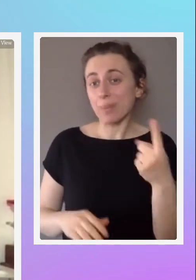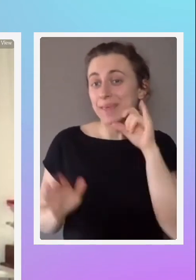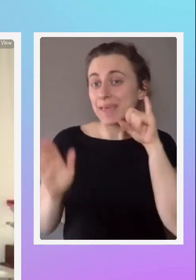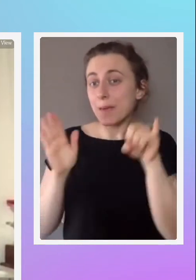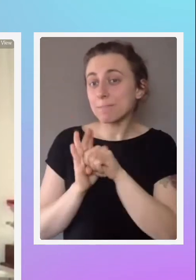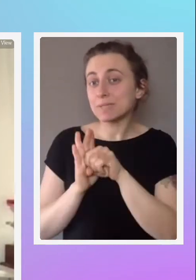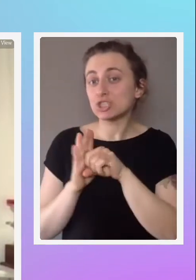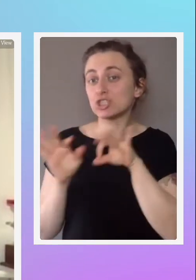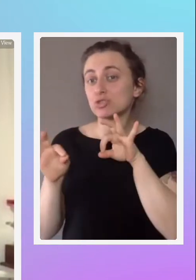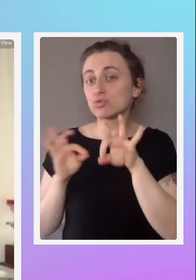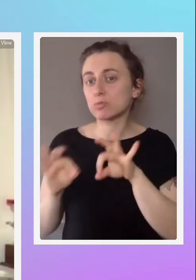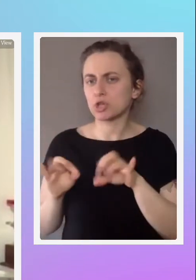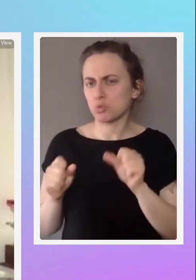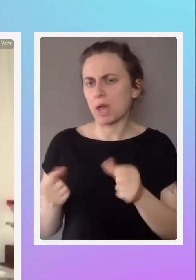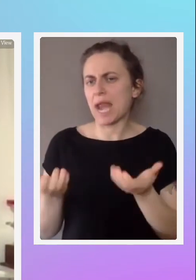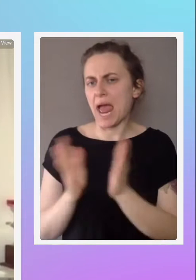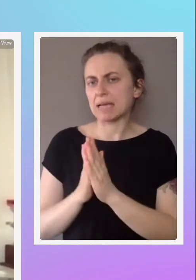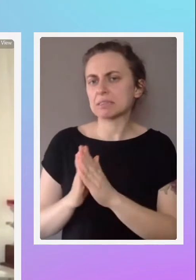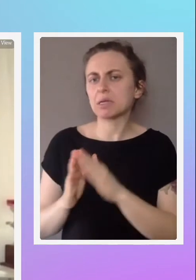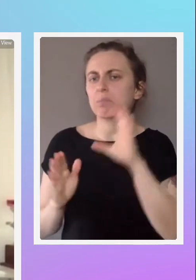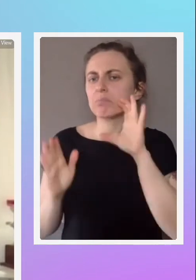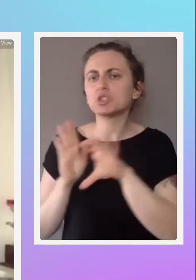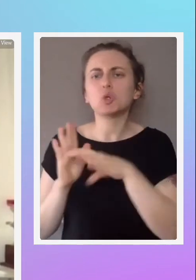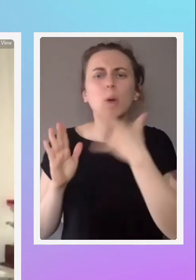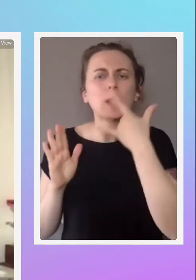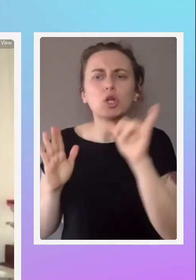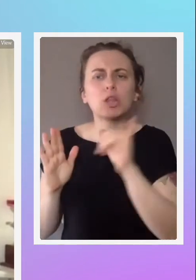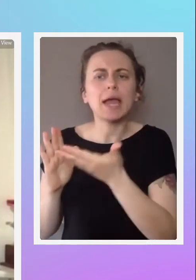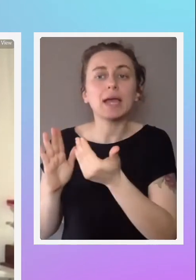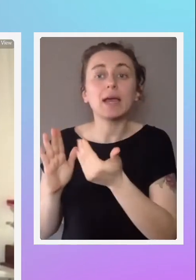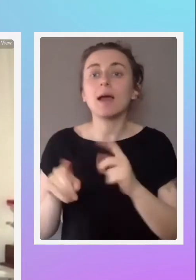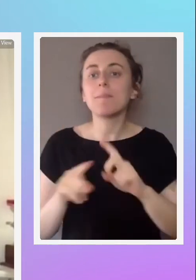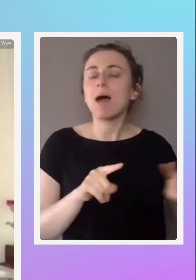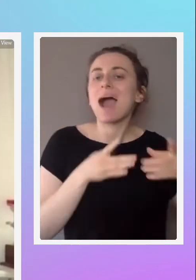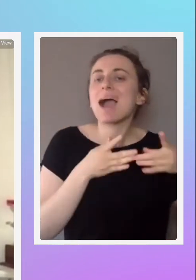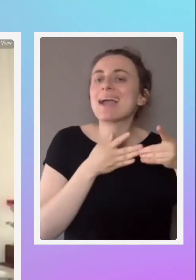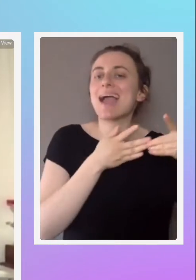but this would be more like here is your guide to this web page has just shown up.